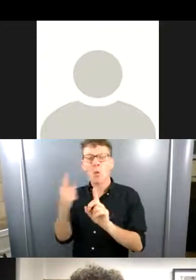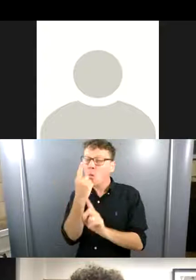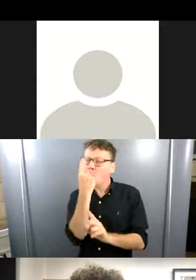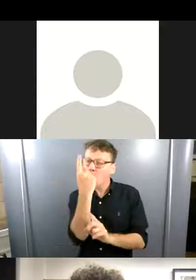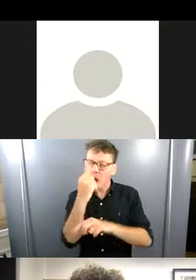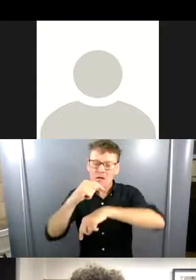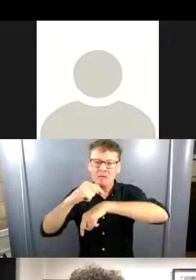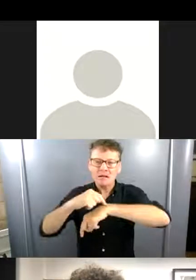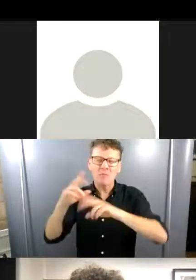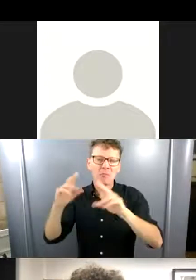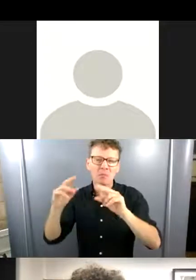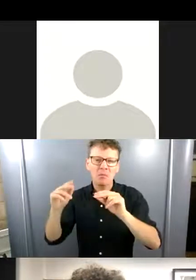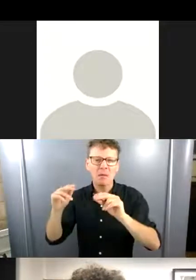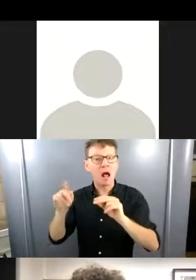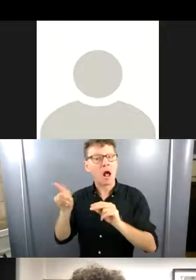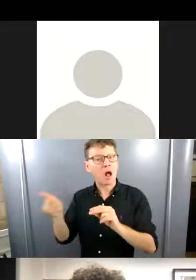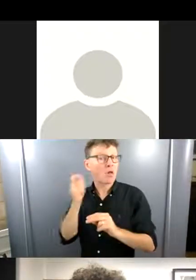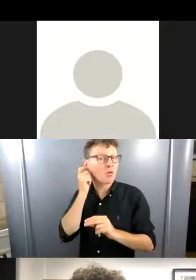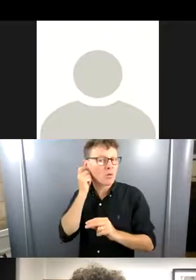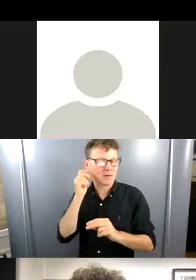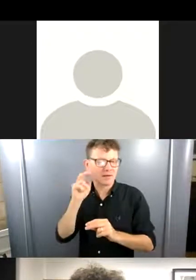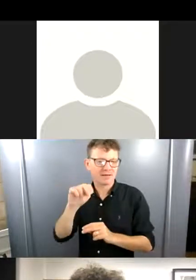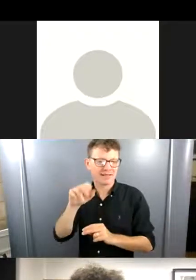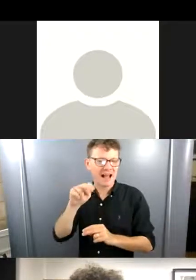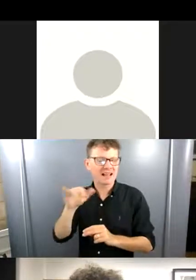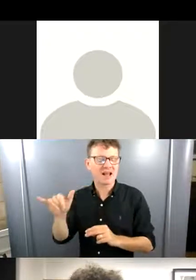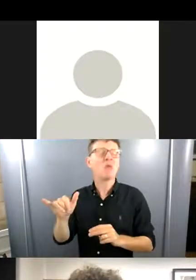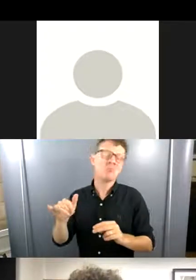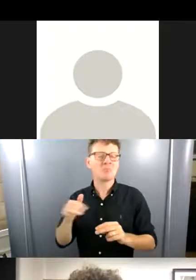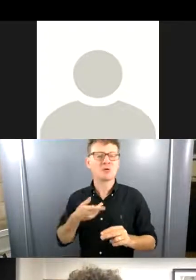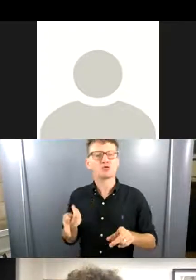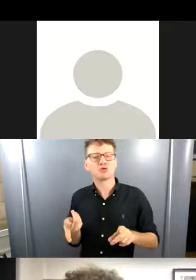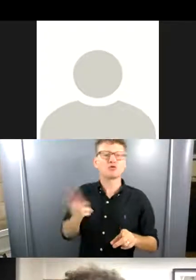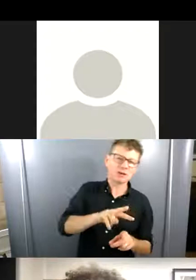she also speaks fluently and there was only for a few minutes and then she switched back to Mawng